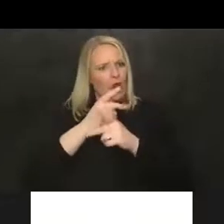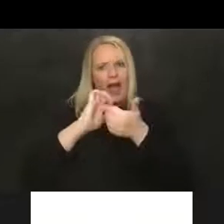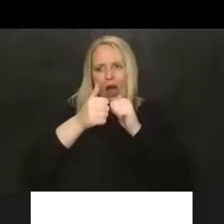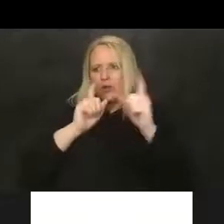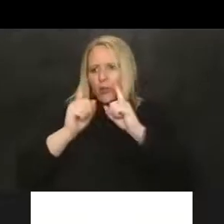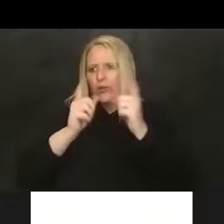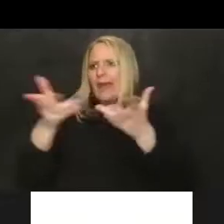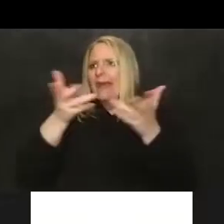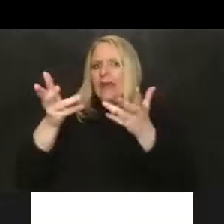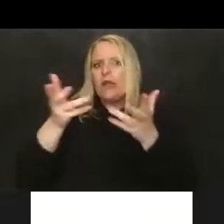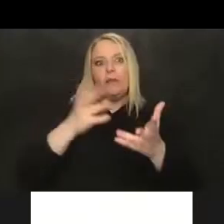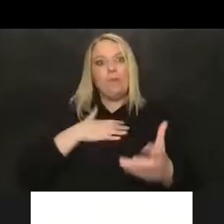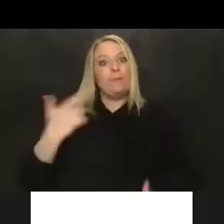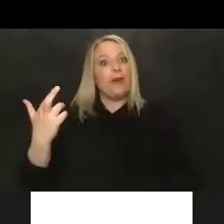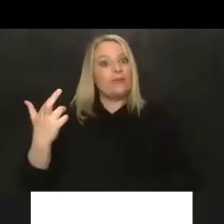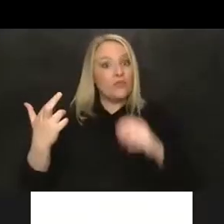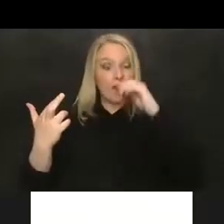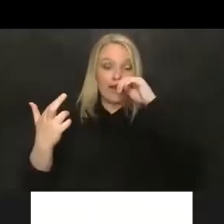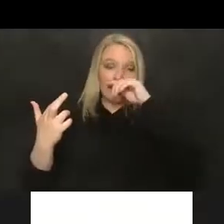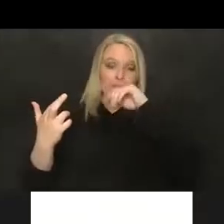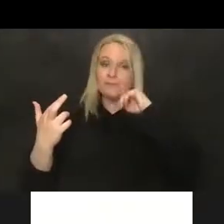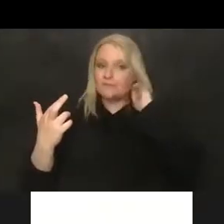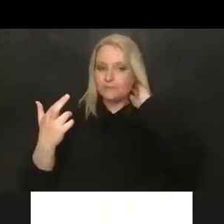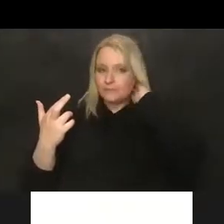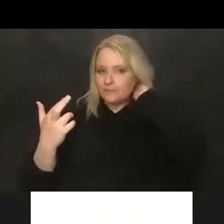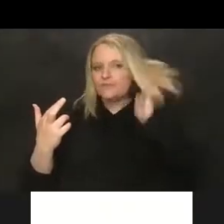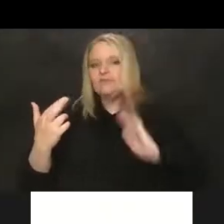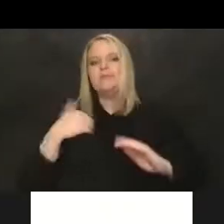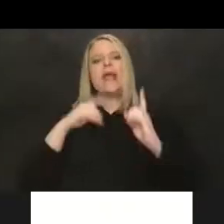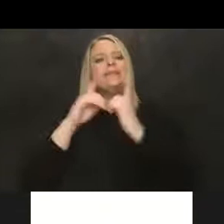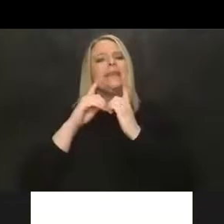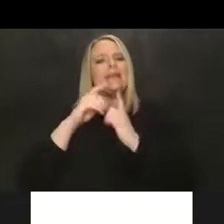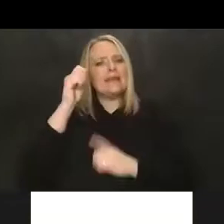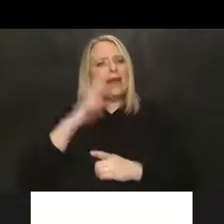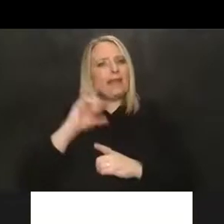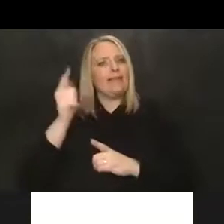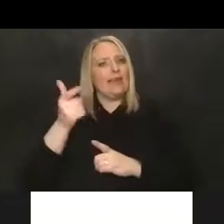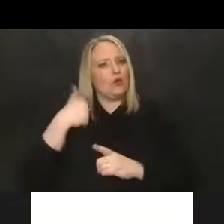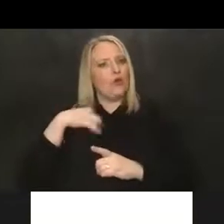My best friends- well, I dated this guy, later found out they were at the same school because their